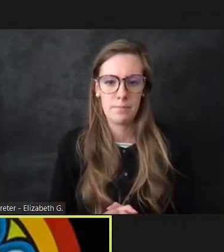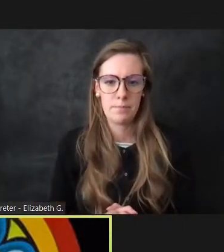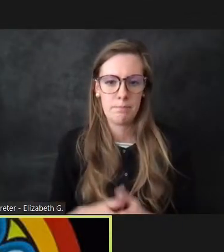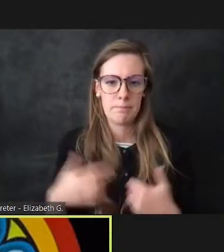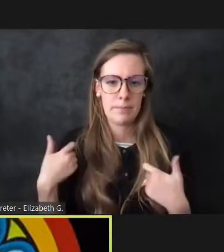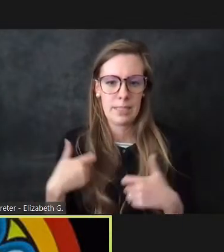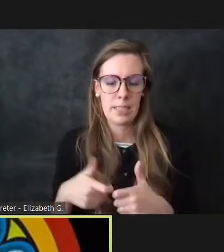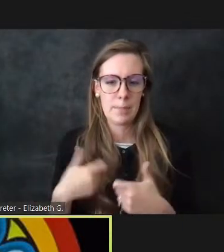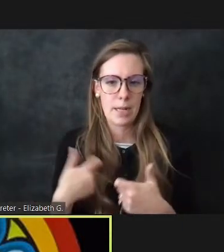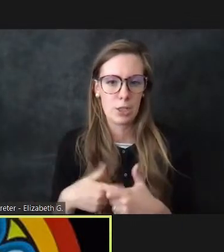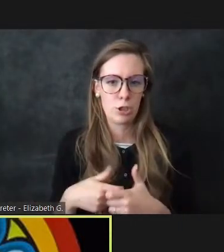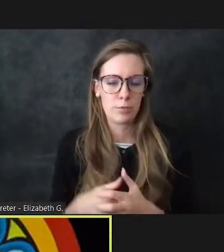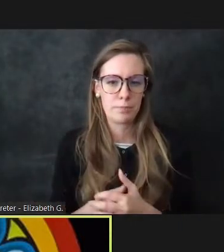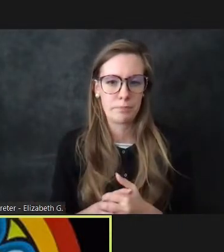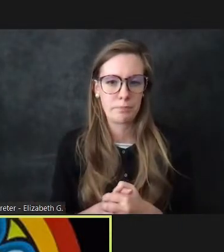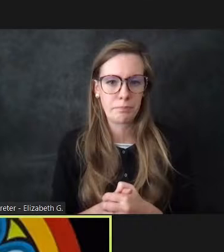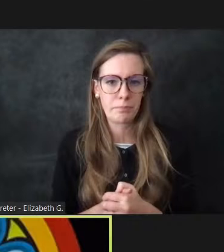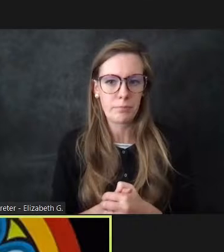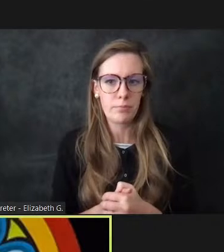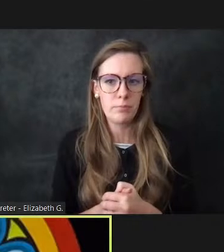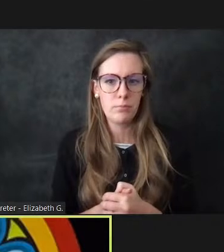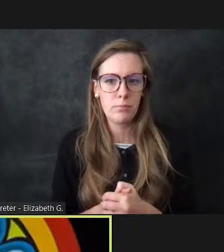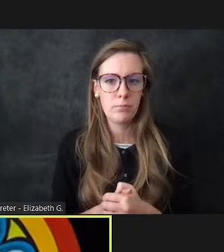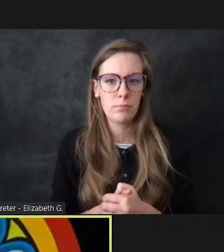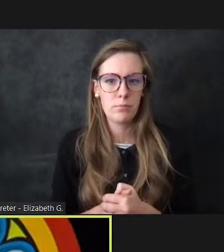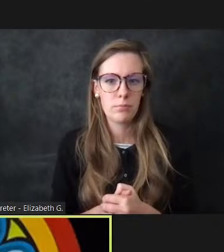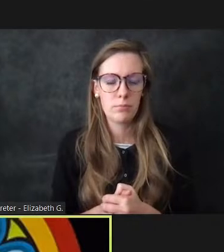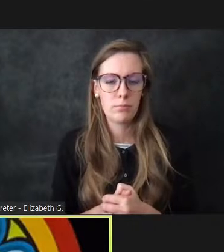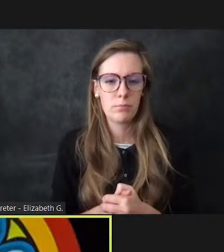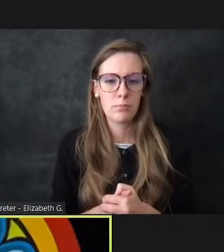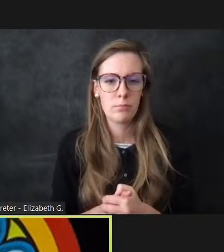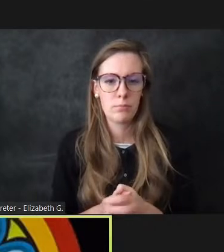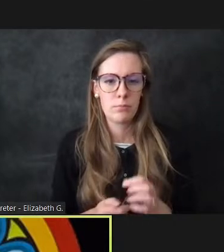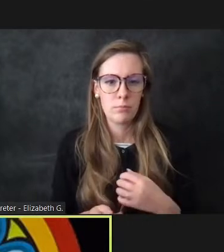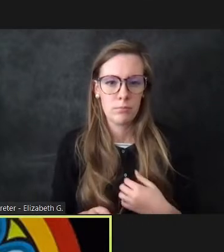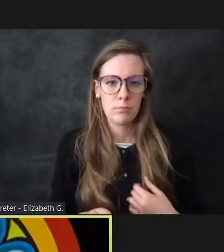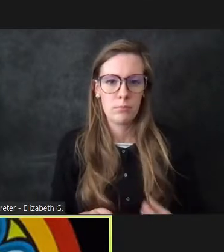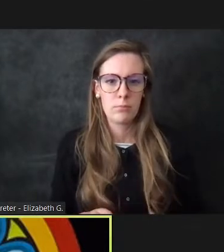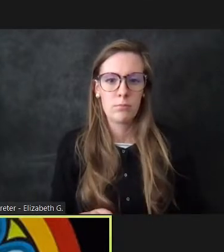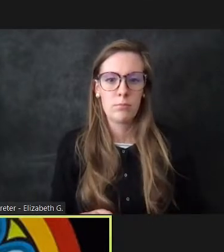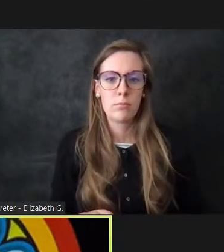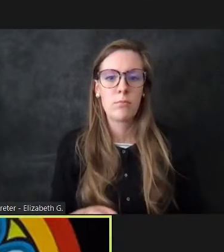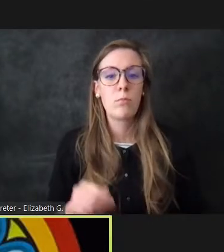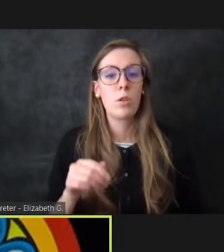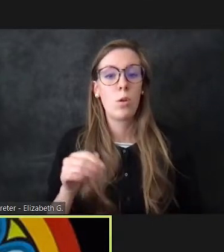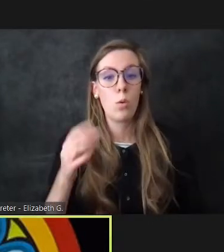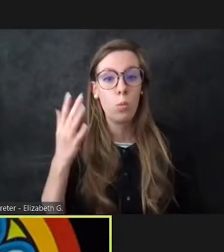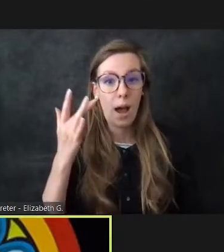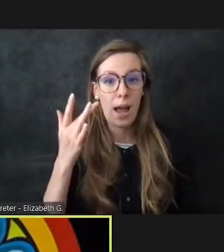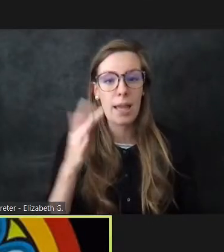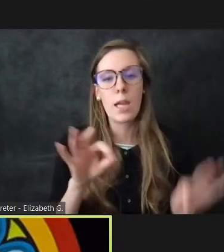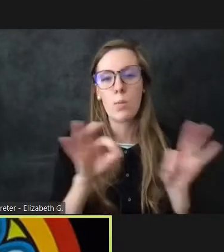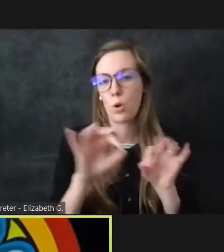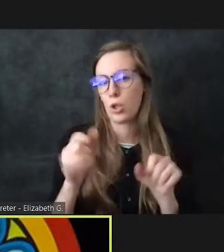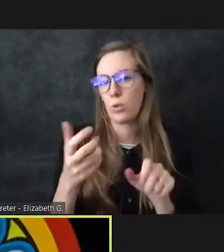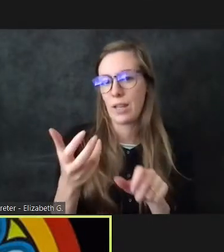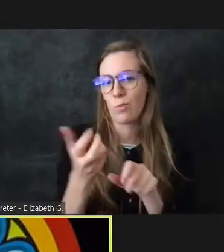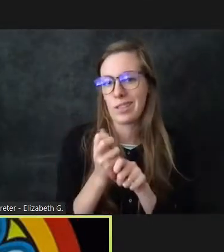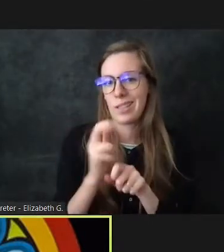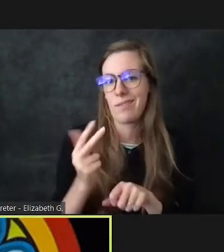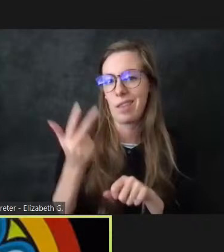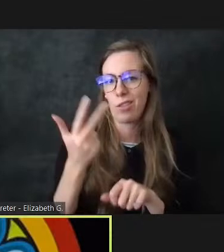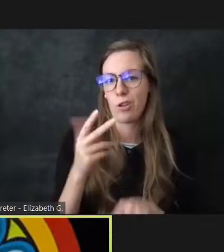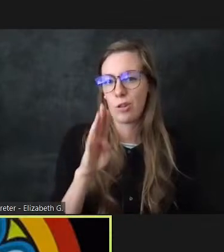it will be confirmed that you can receive the third chart a year.